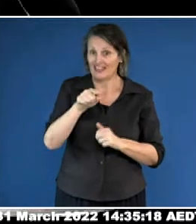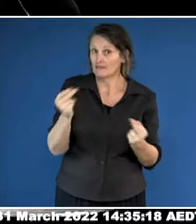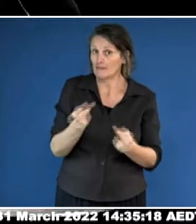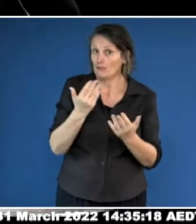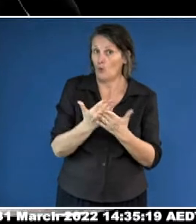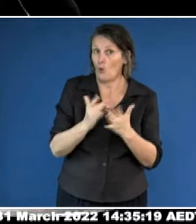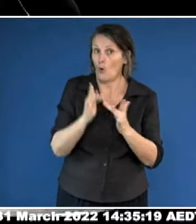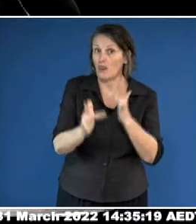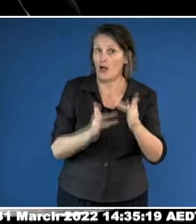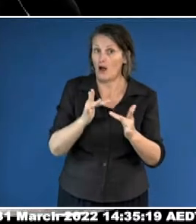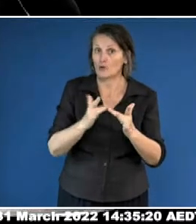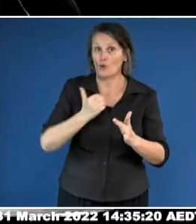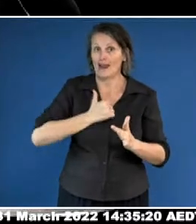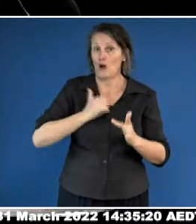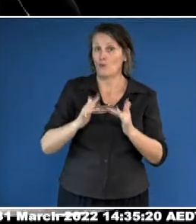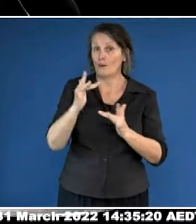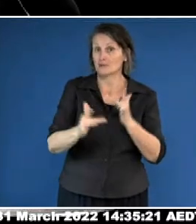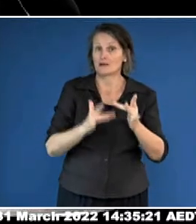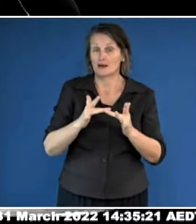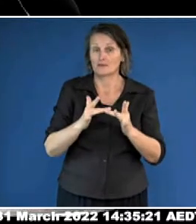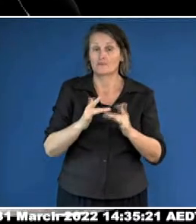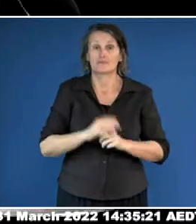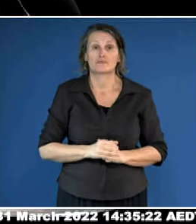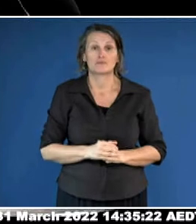So ableist drivers are the negative stereotypes about people with disability,